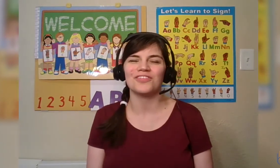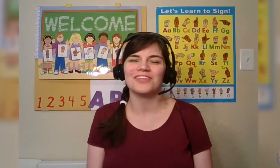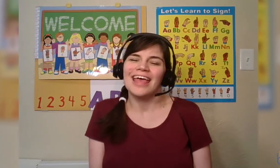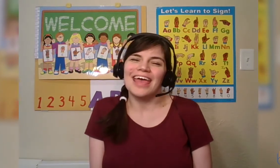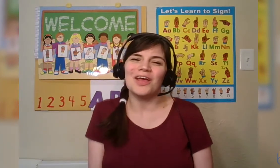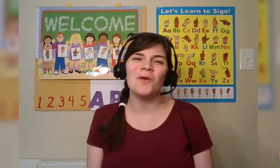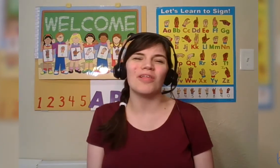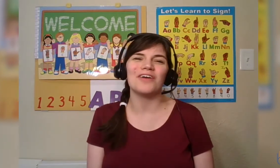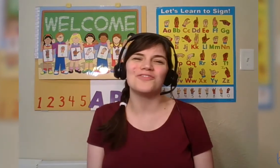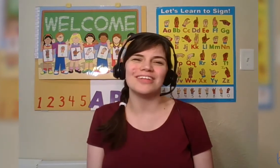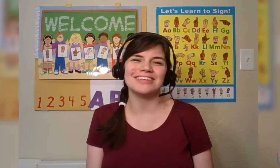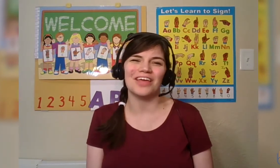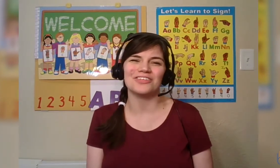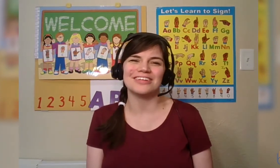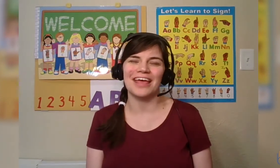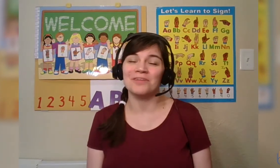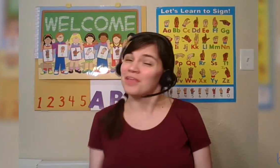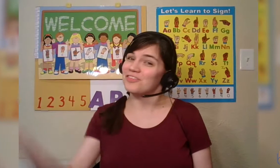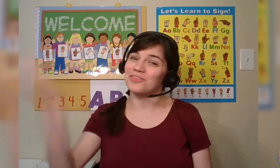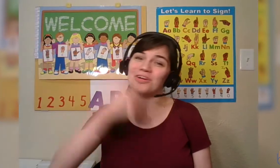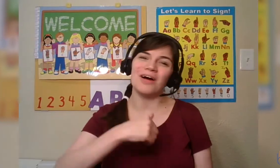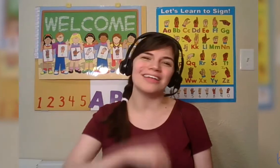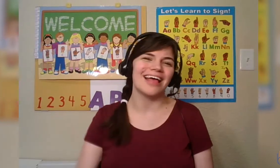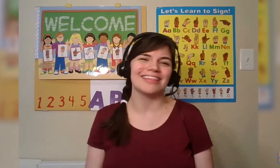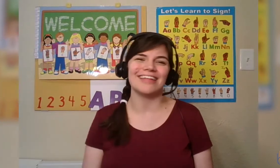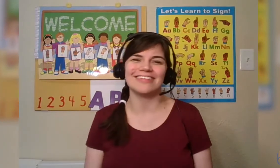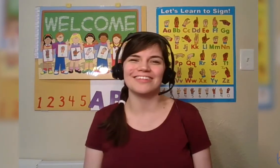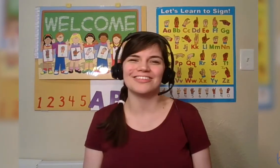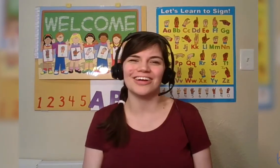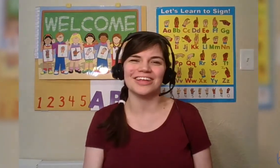and I hope we'll have fun together today. So come on, let's get started!